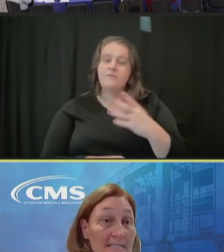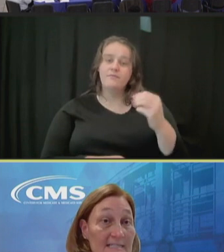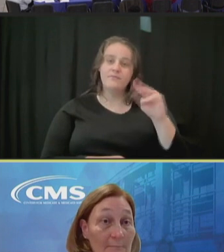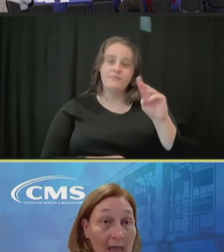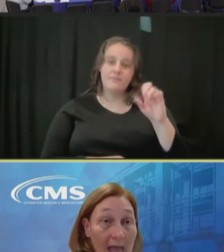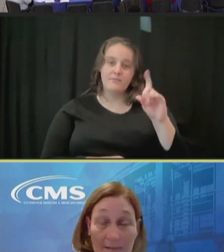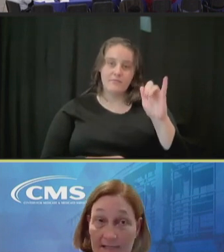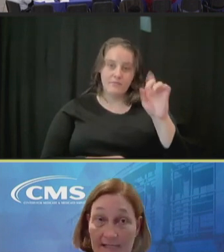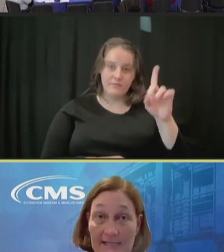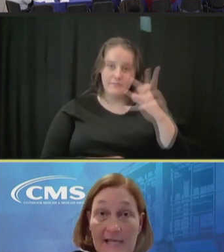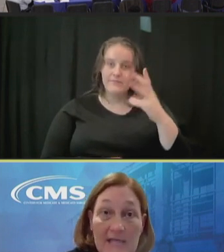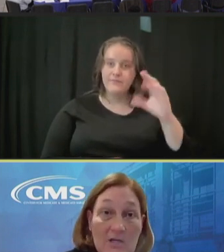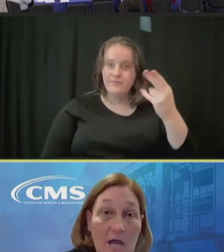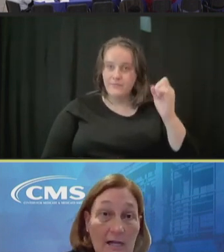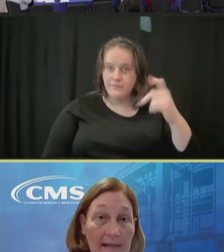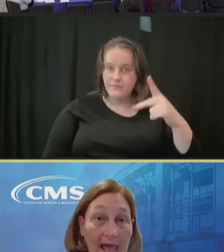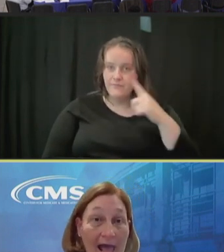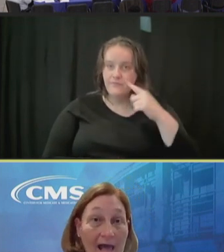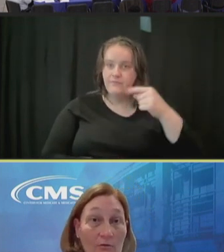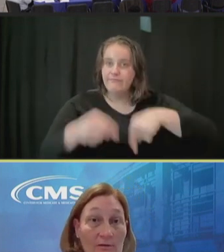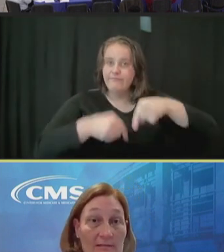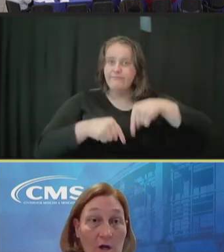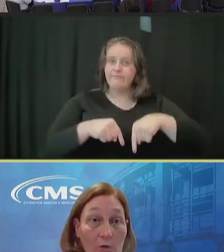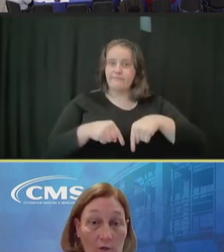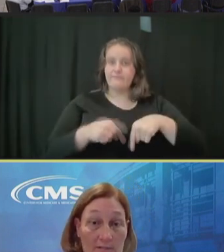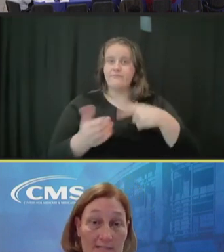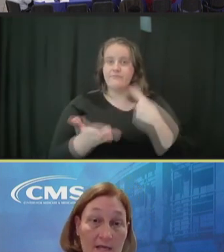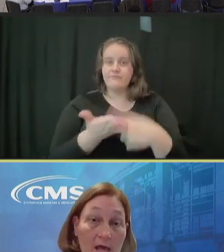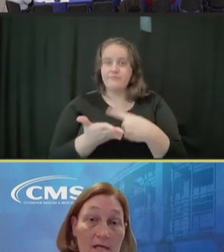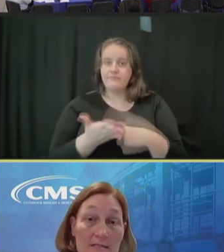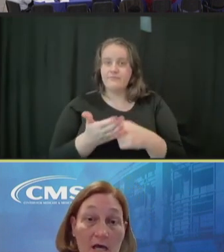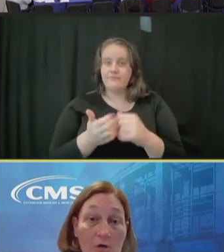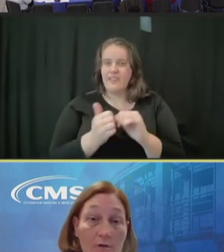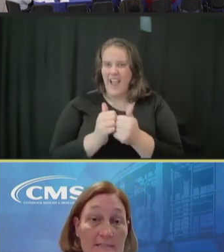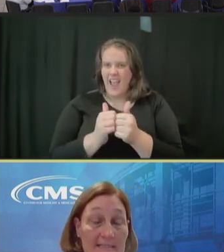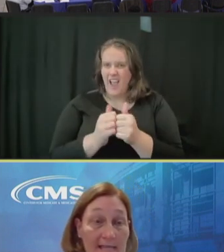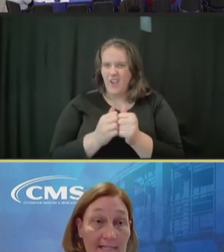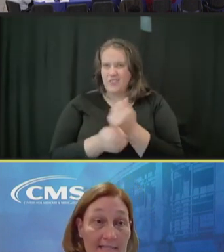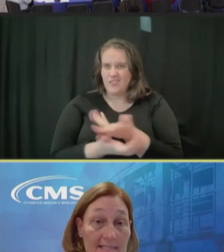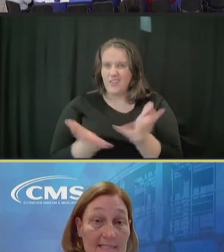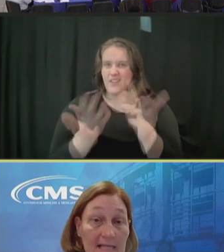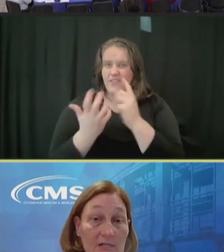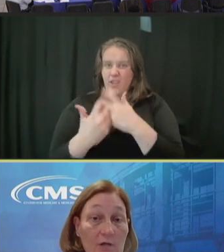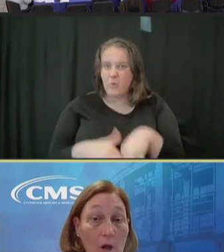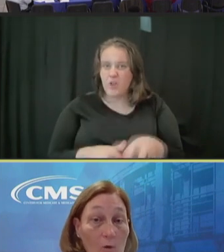Just to step back a minute and talk about how this all works. So, states set their